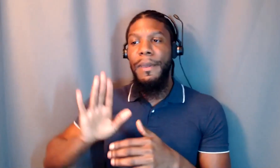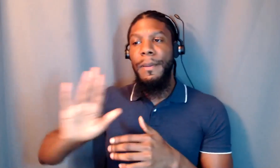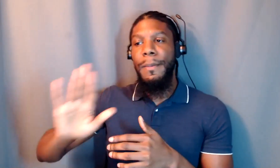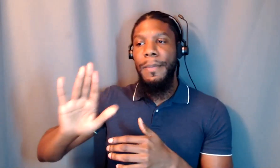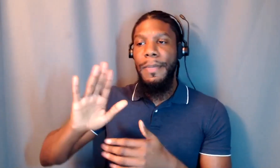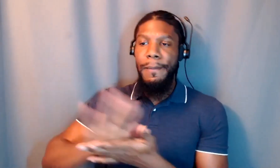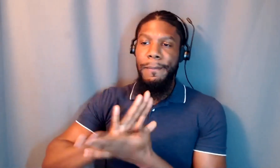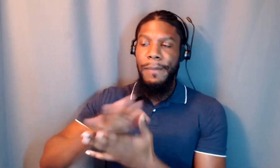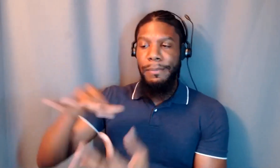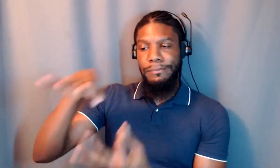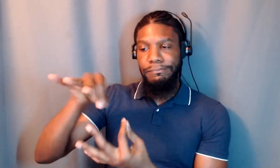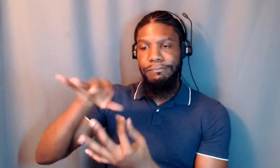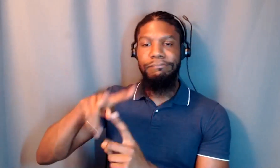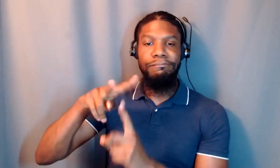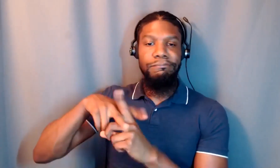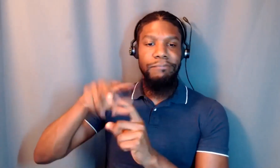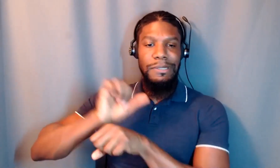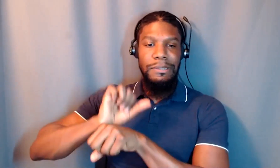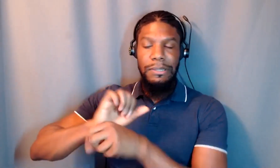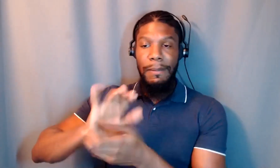and then if they're seeing anything glaring